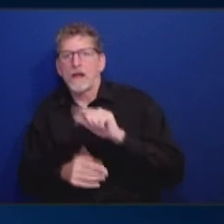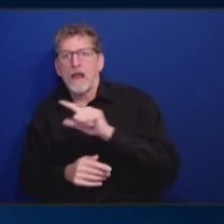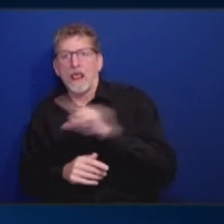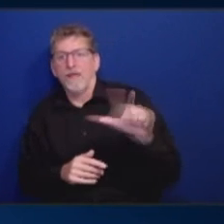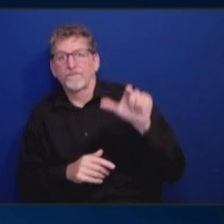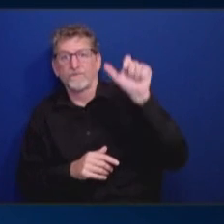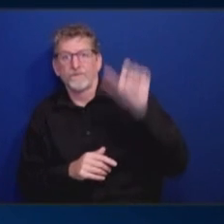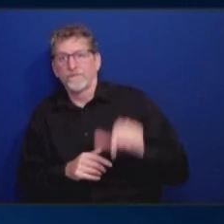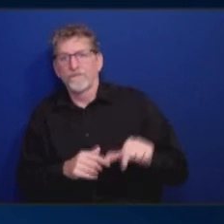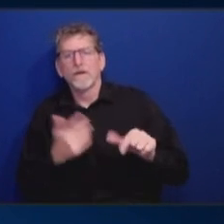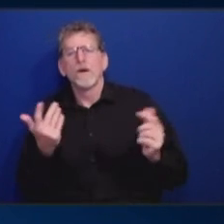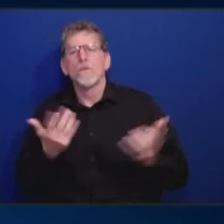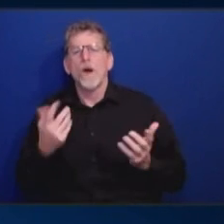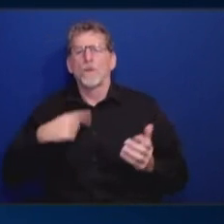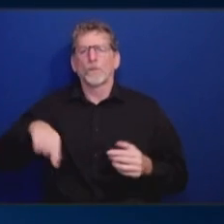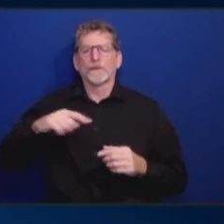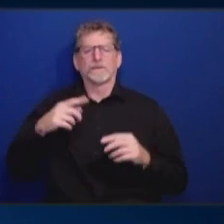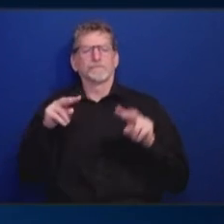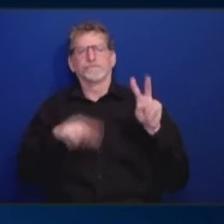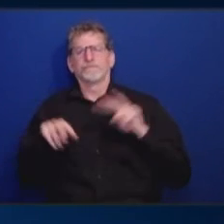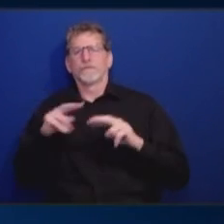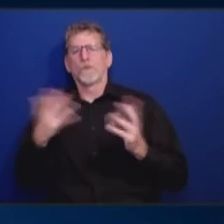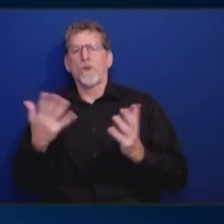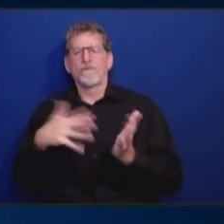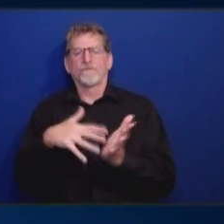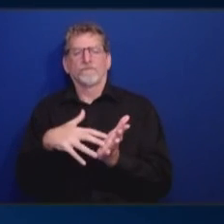It could be because they are in a place where they're more exposed, or